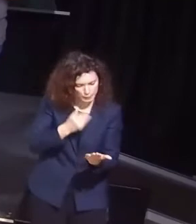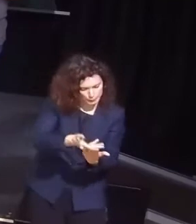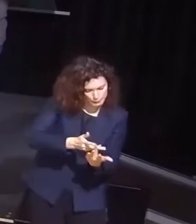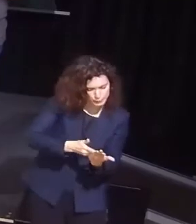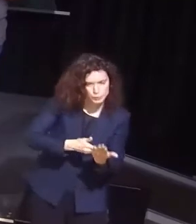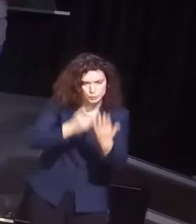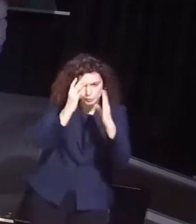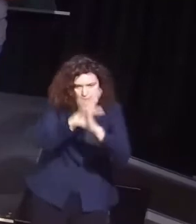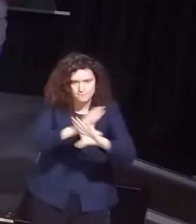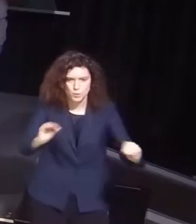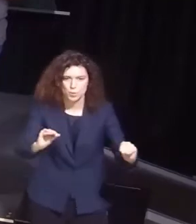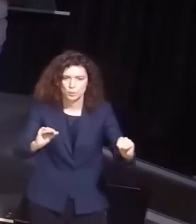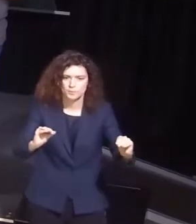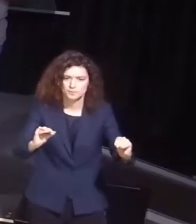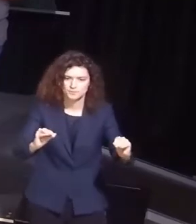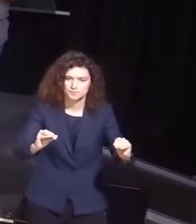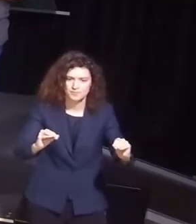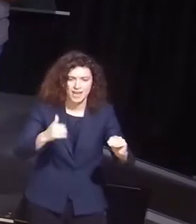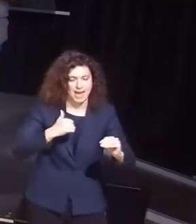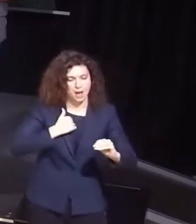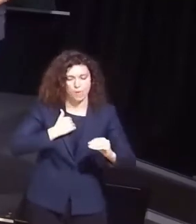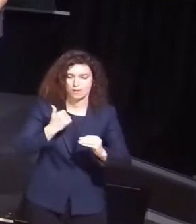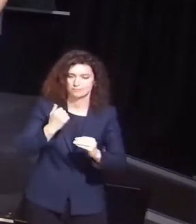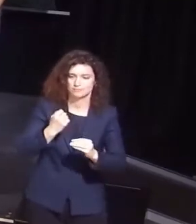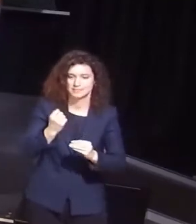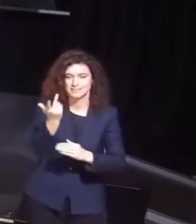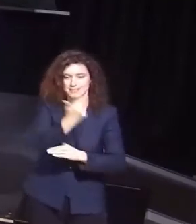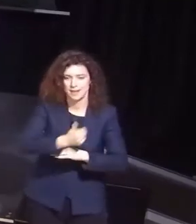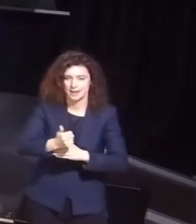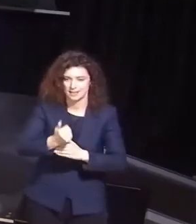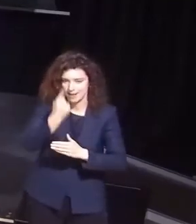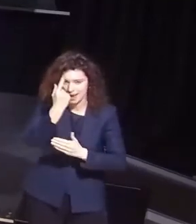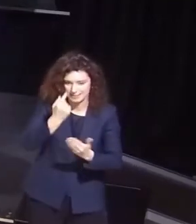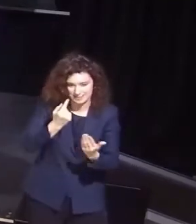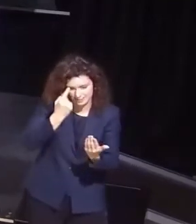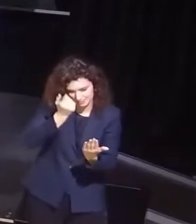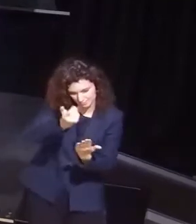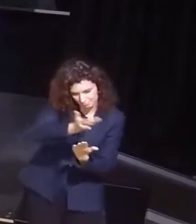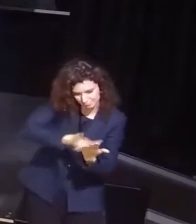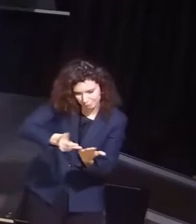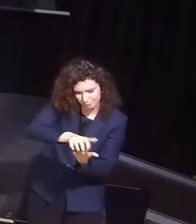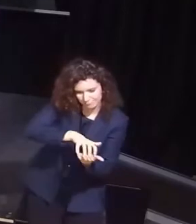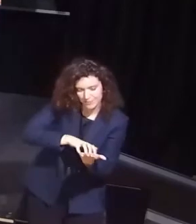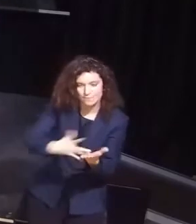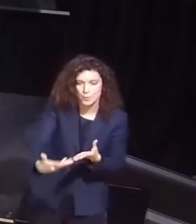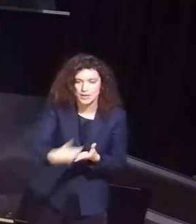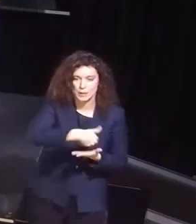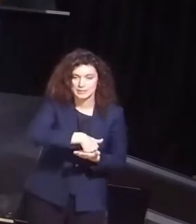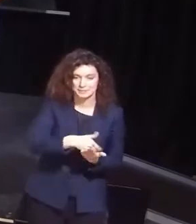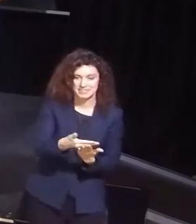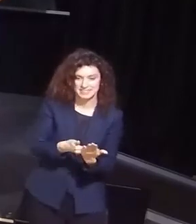our design ideation for inclusivity. Now, I'd love to talk more about this,